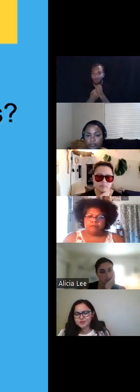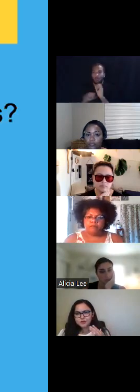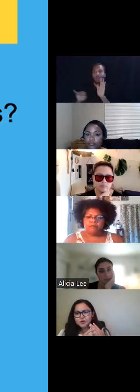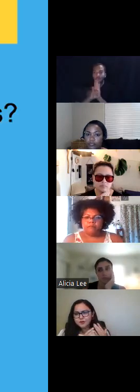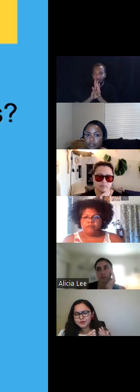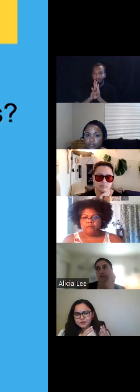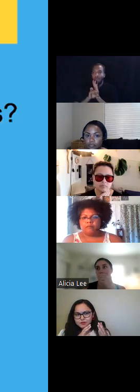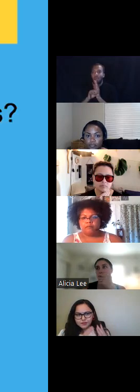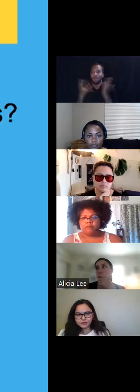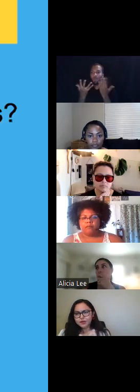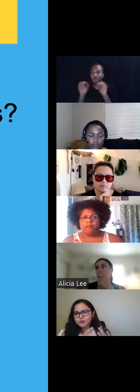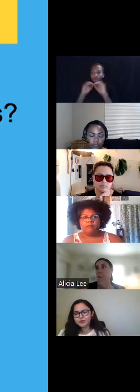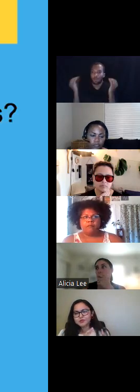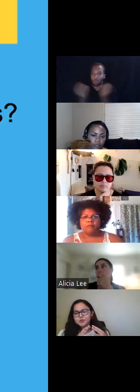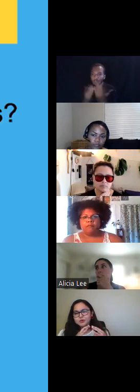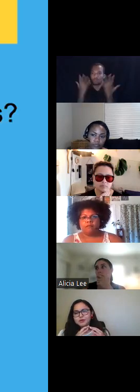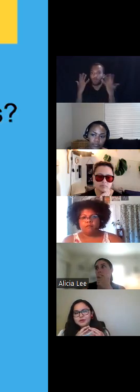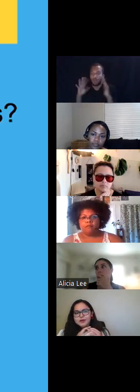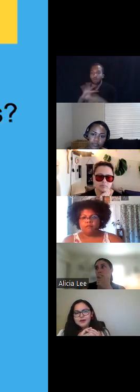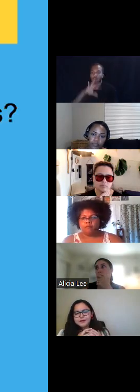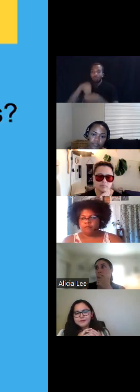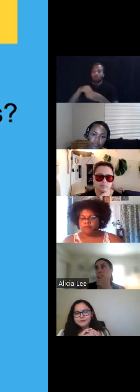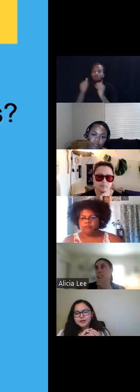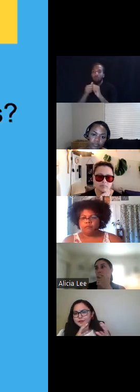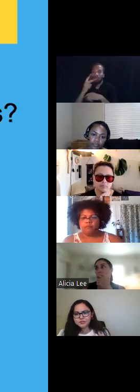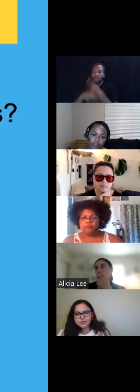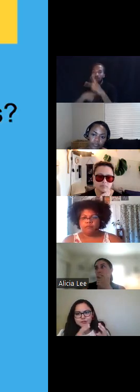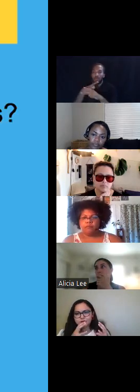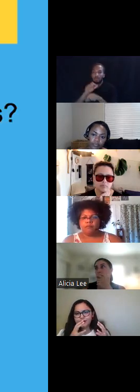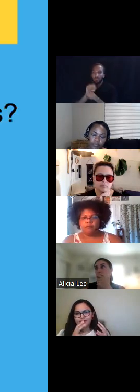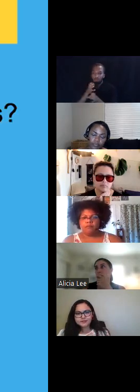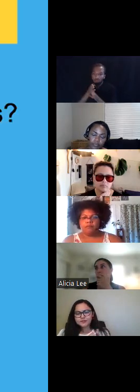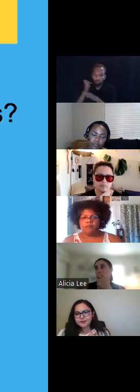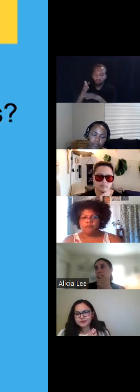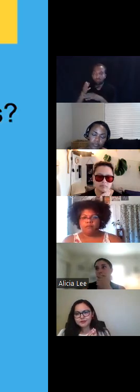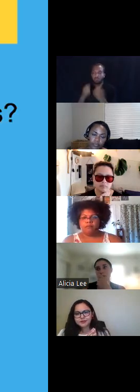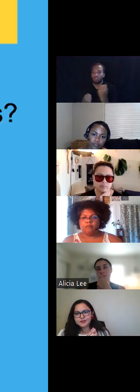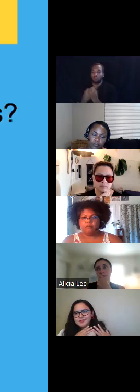that are already on the ground doing this work, coming together, identifying the needs,